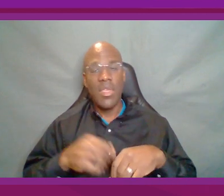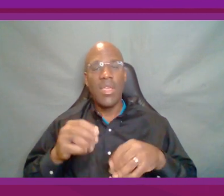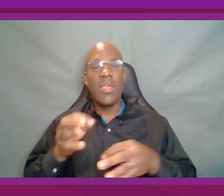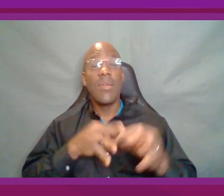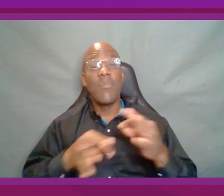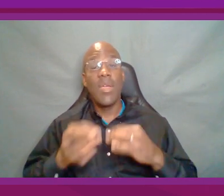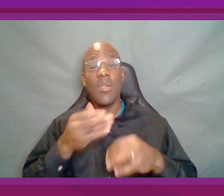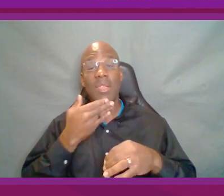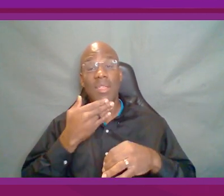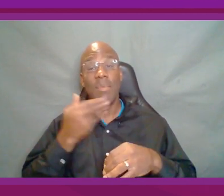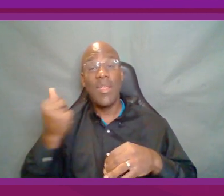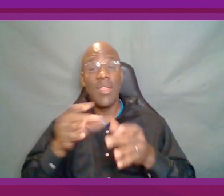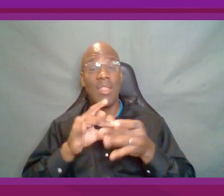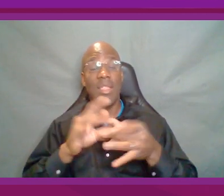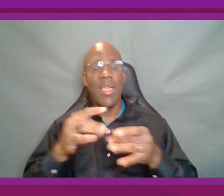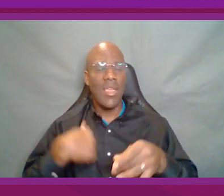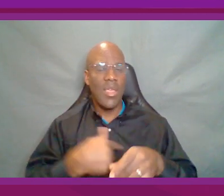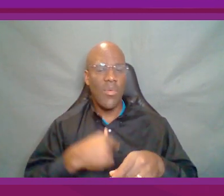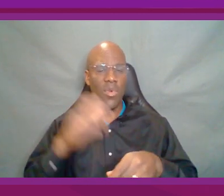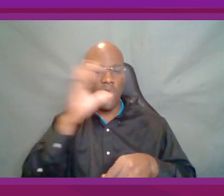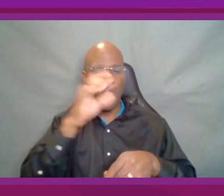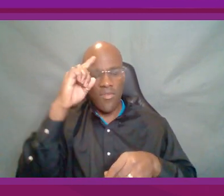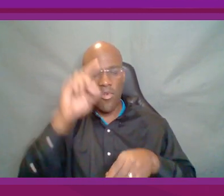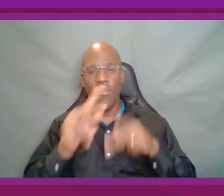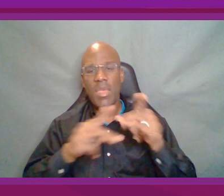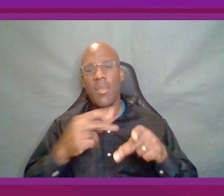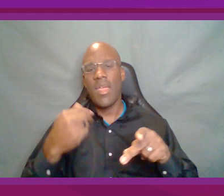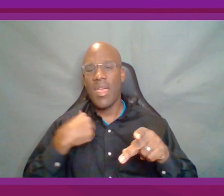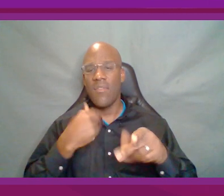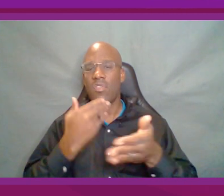with great communication skills, that may vary in how it will show up. For many people